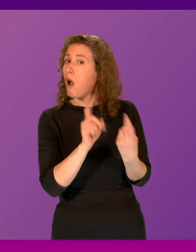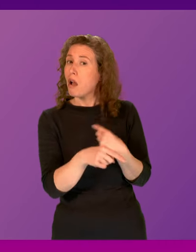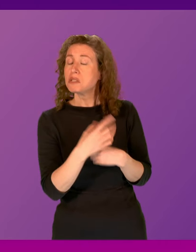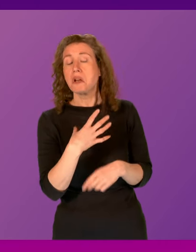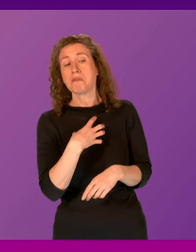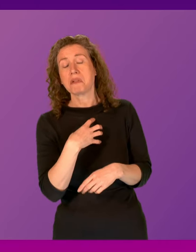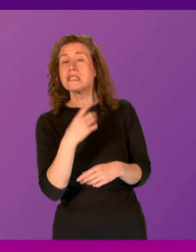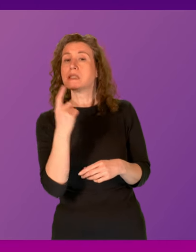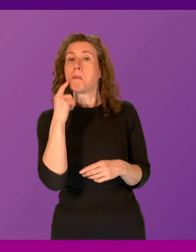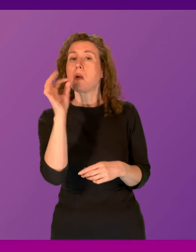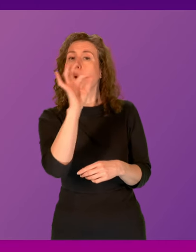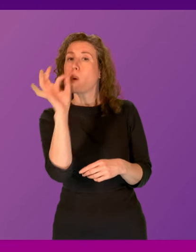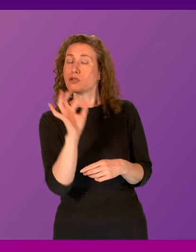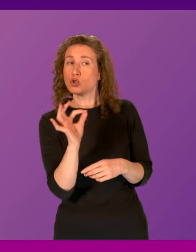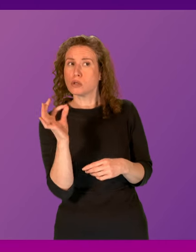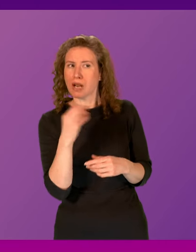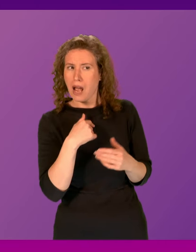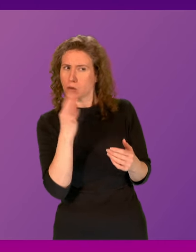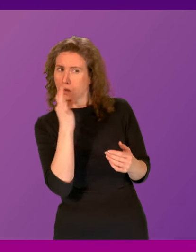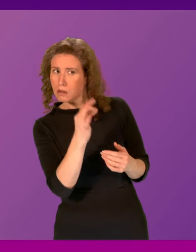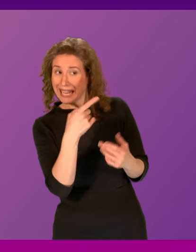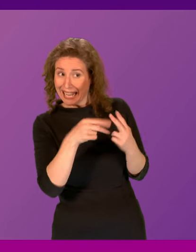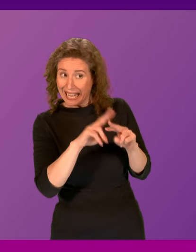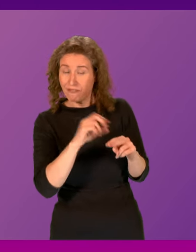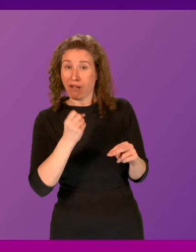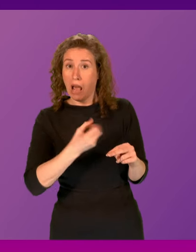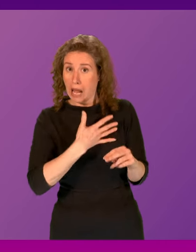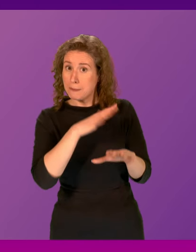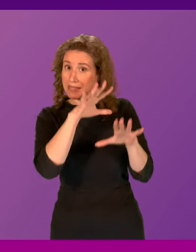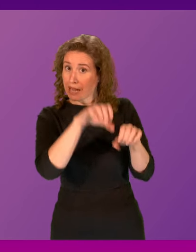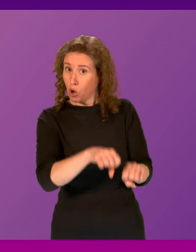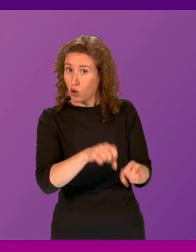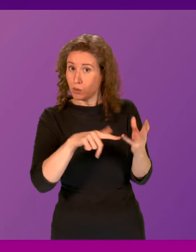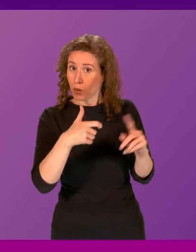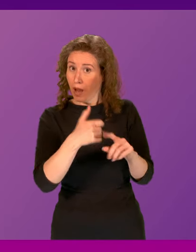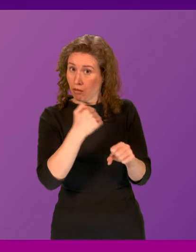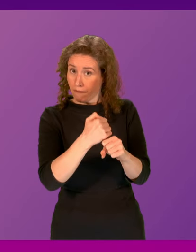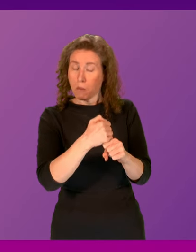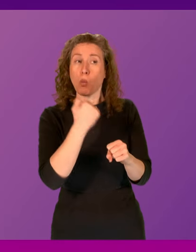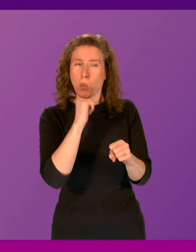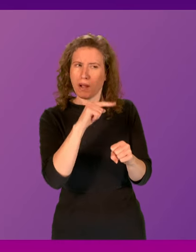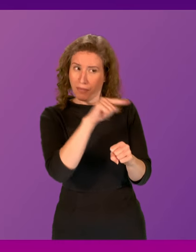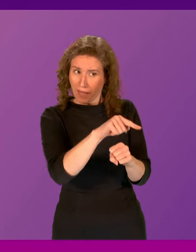simple question: if there is an incoming Labour Government, will it immediately reverse the Tory